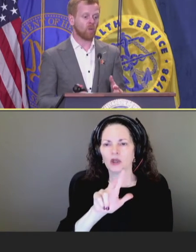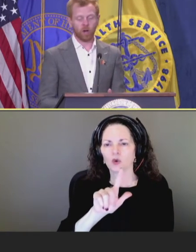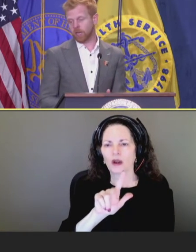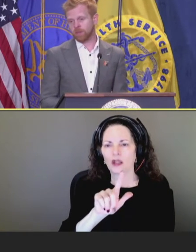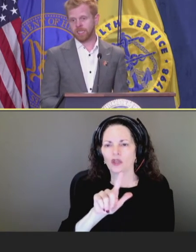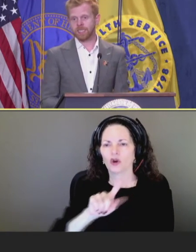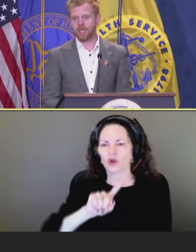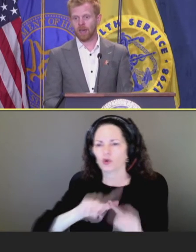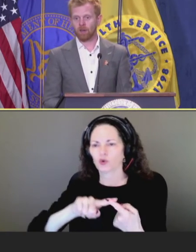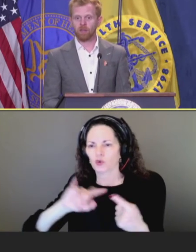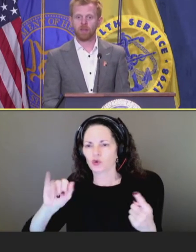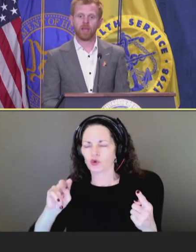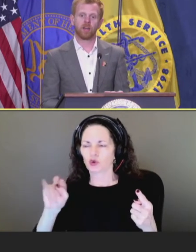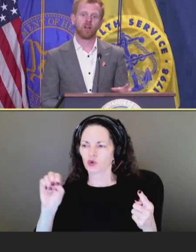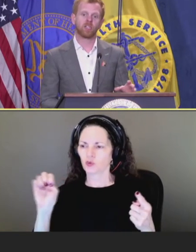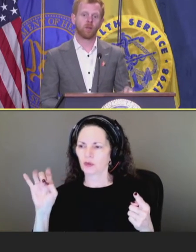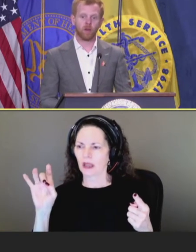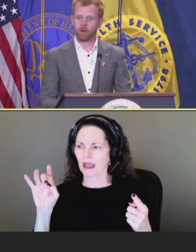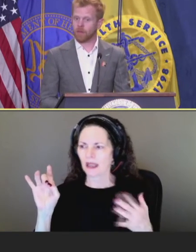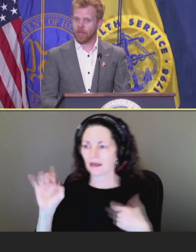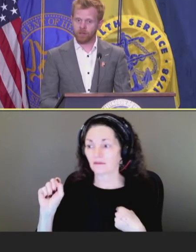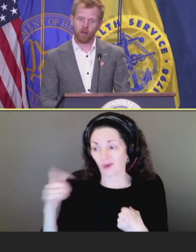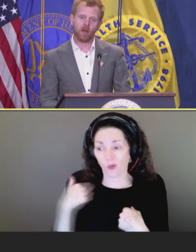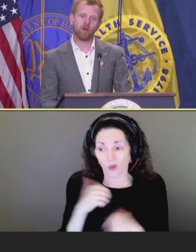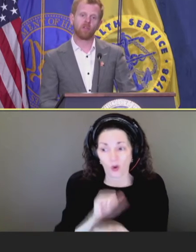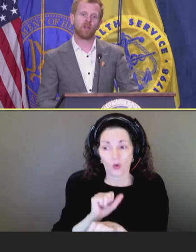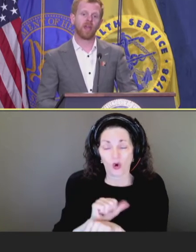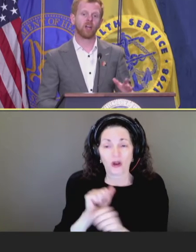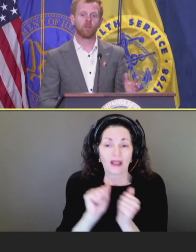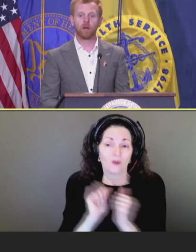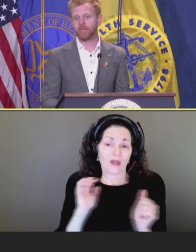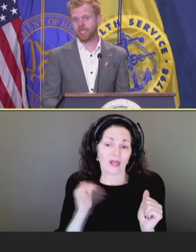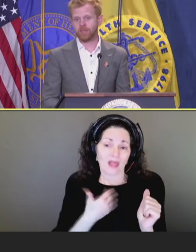working with D.C. Health and our Department of Behavioral Health and our public safety